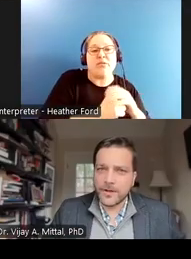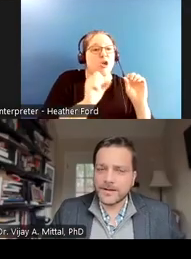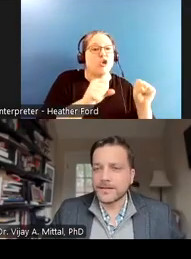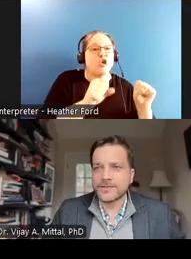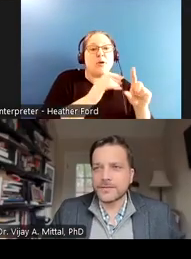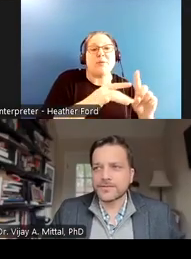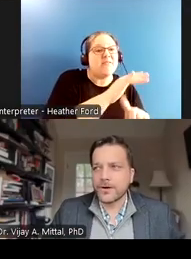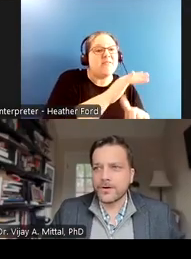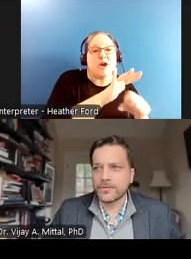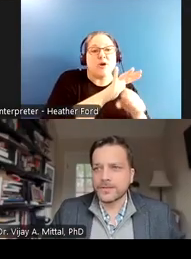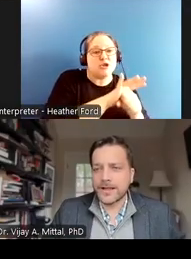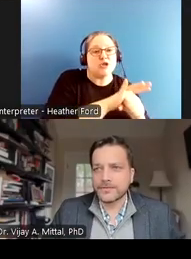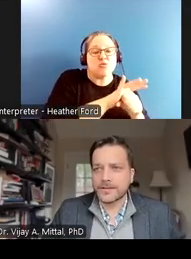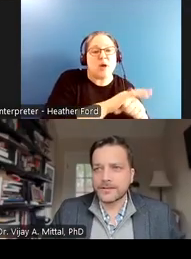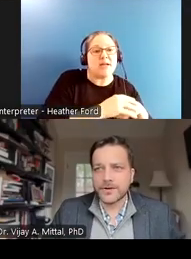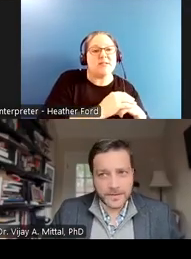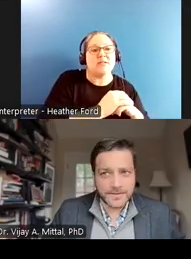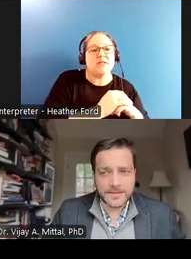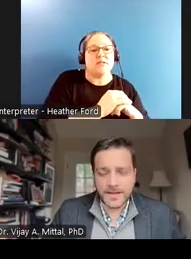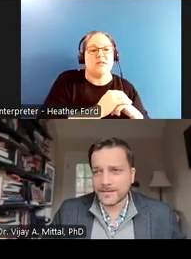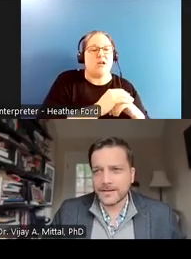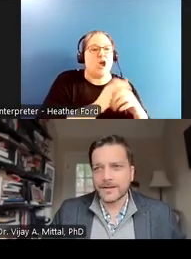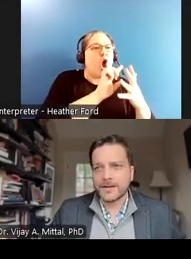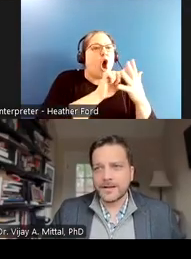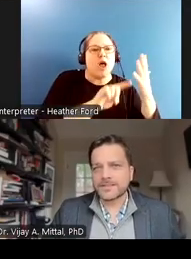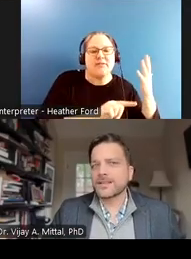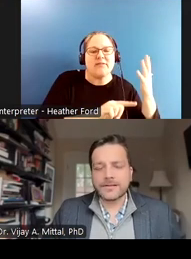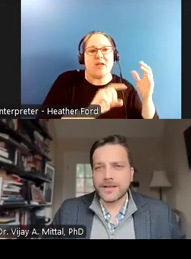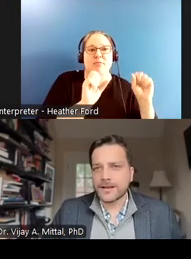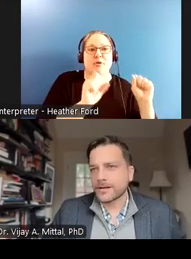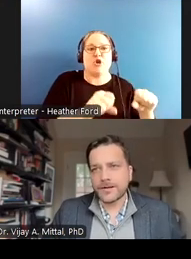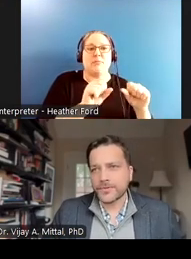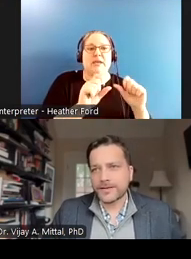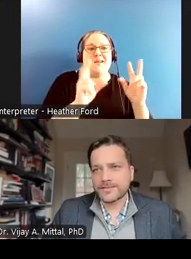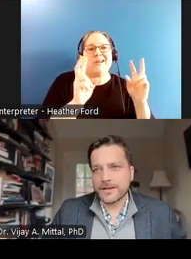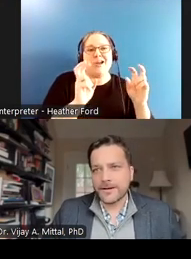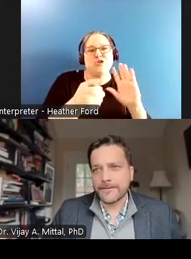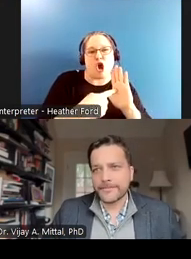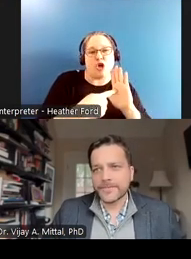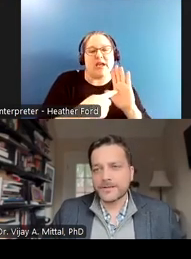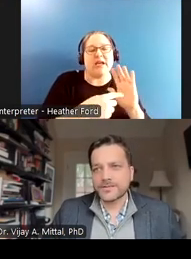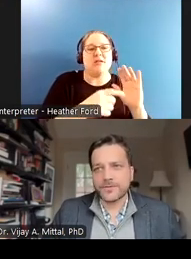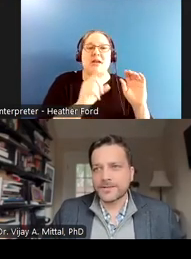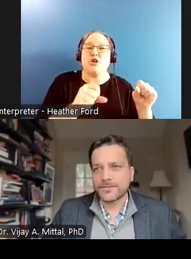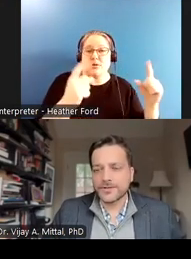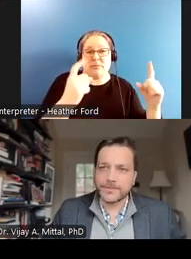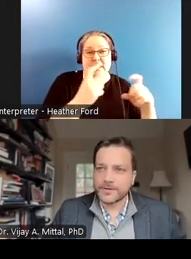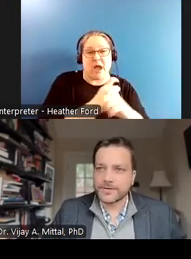and these are these are all likely targets and it's likely a complex um series of contributors